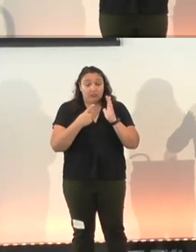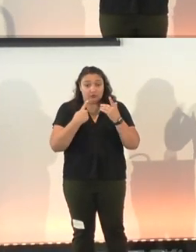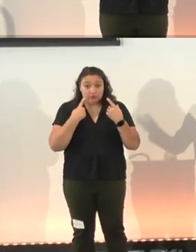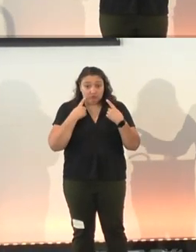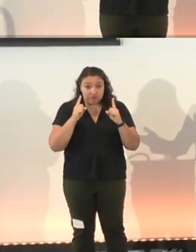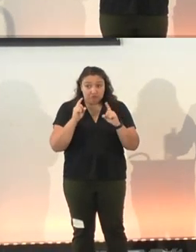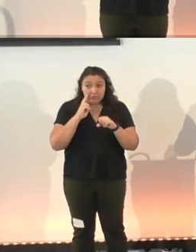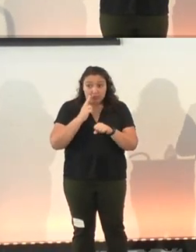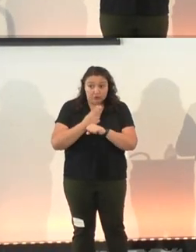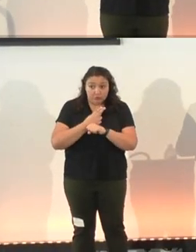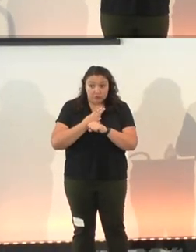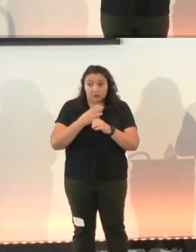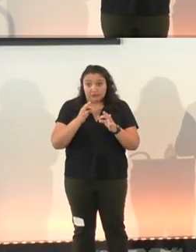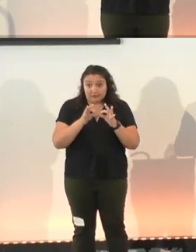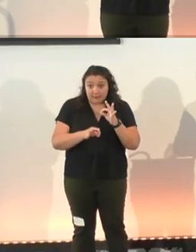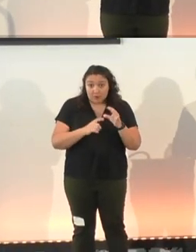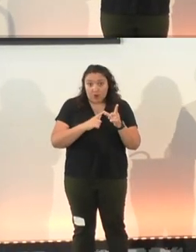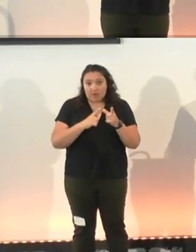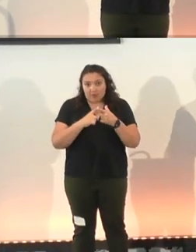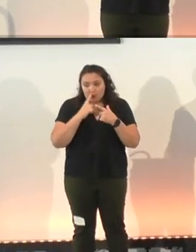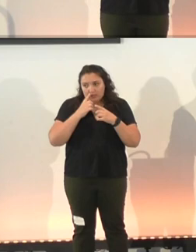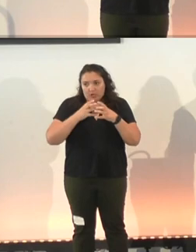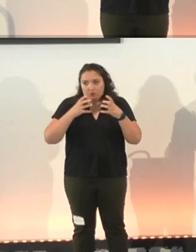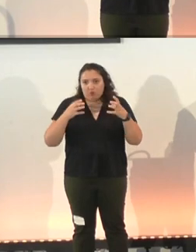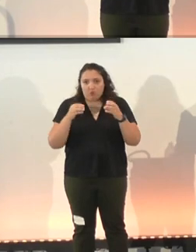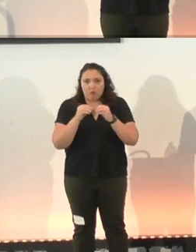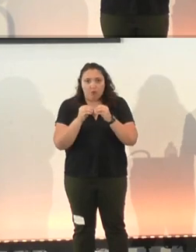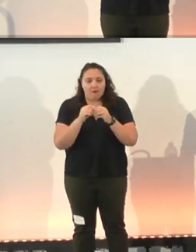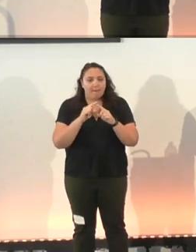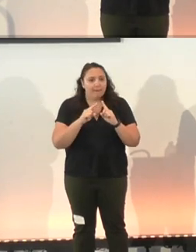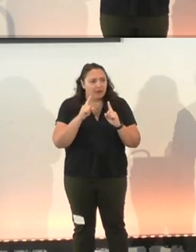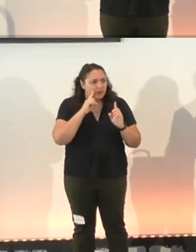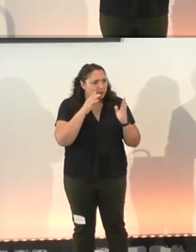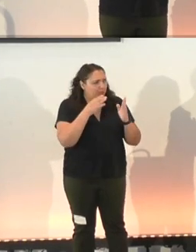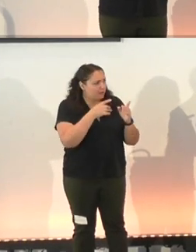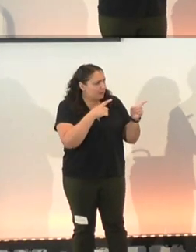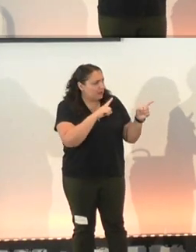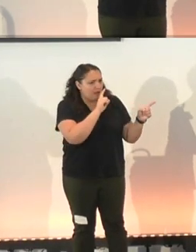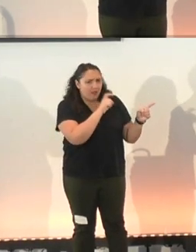we can grow beyond it. Let me ask Tabitha for example, do you have thoughts?